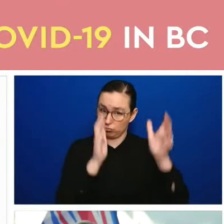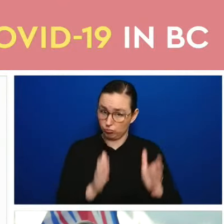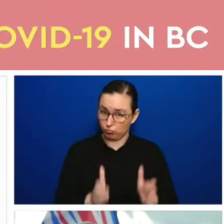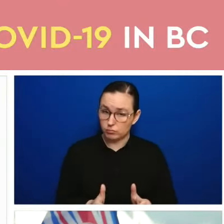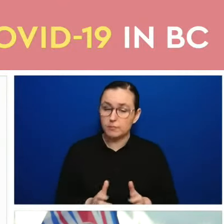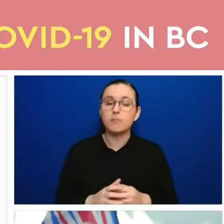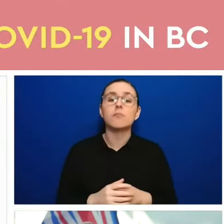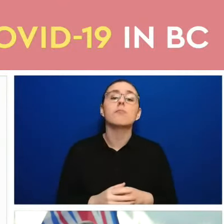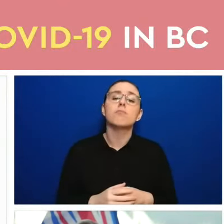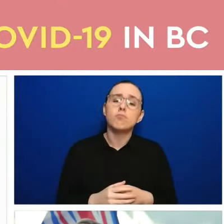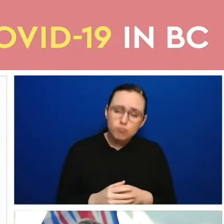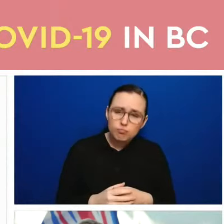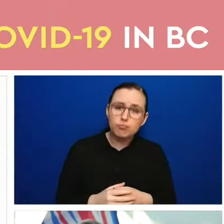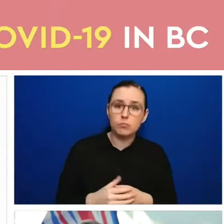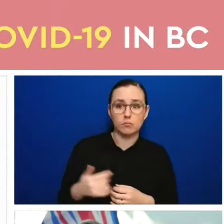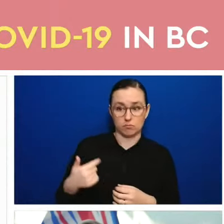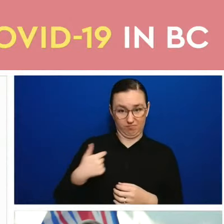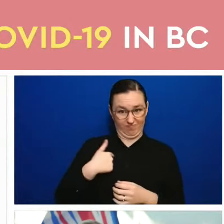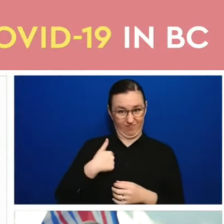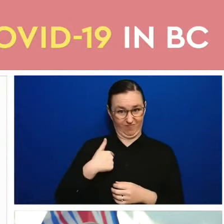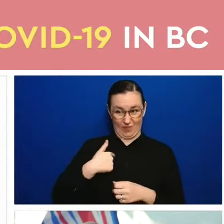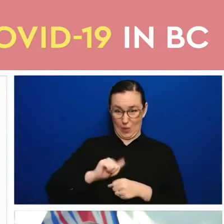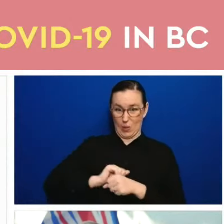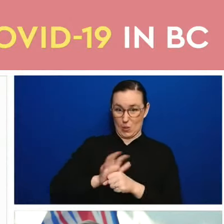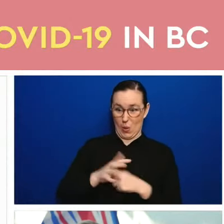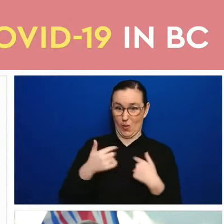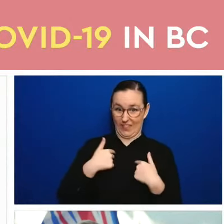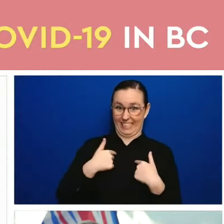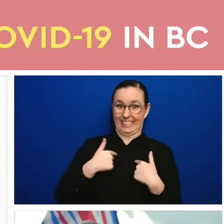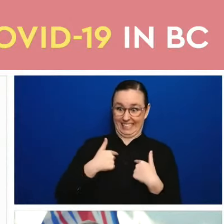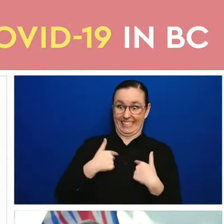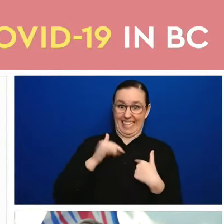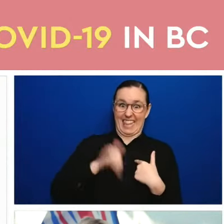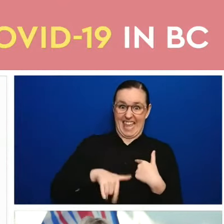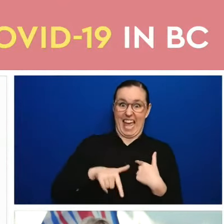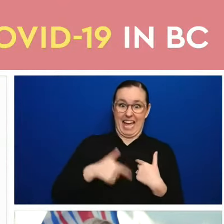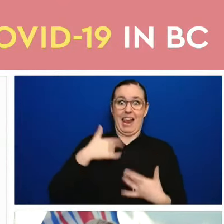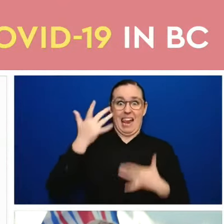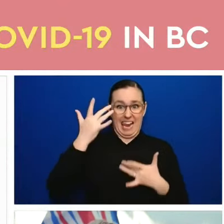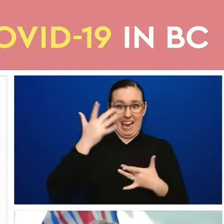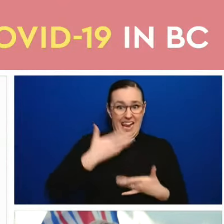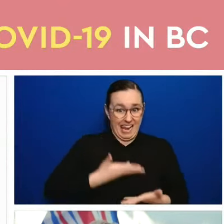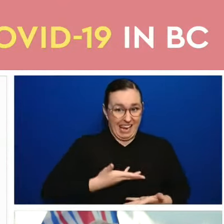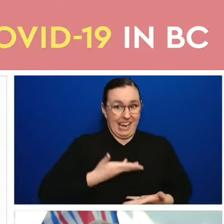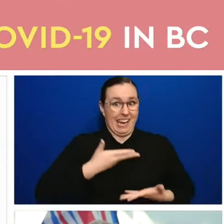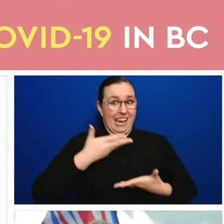And the answer for that is again yes.